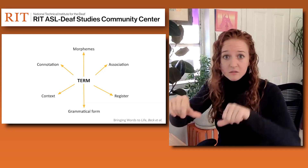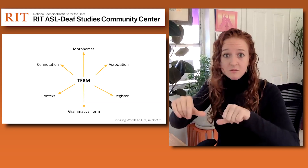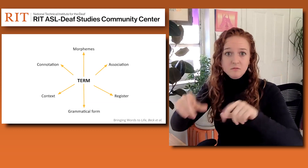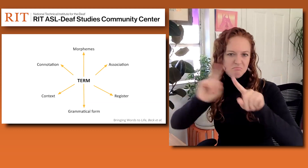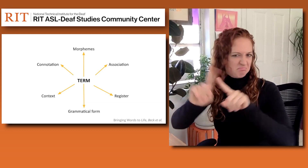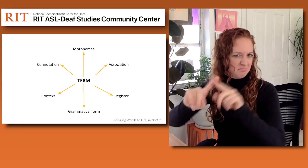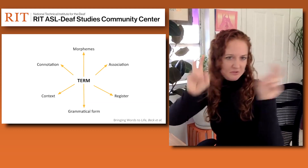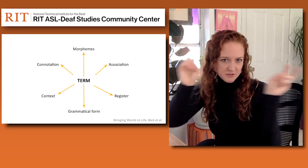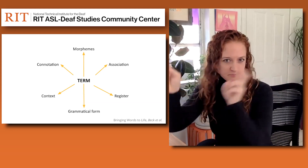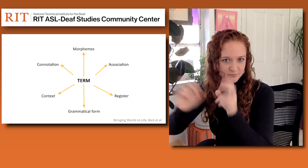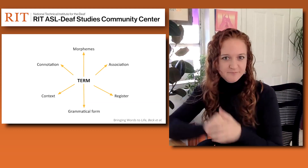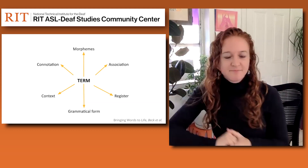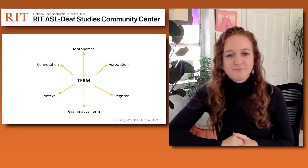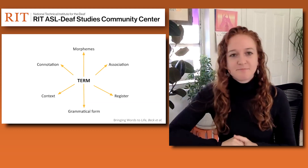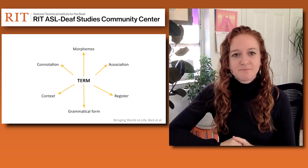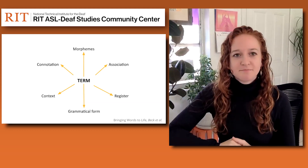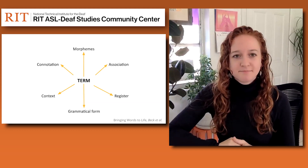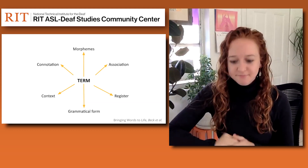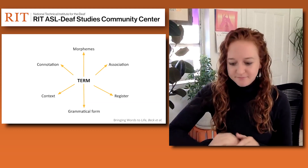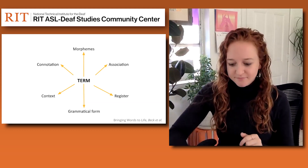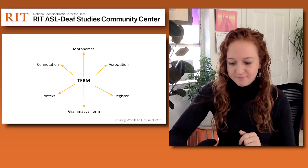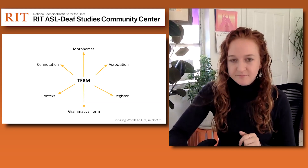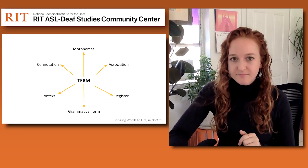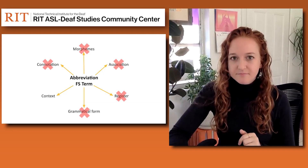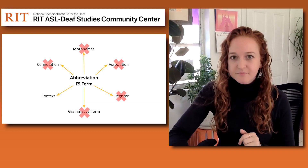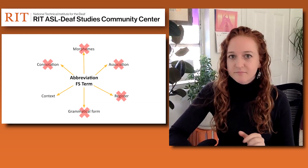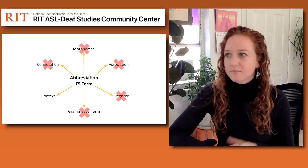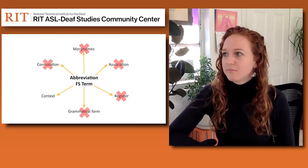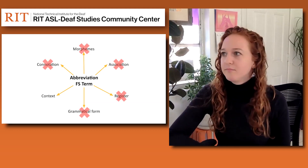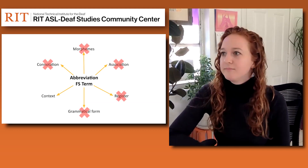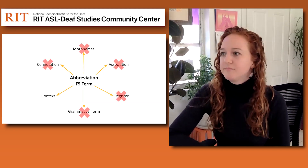Is it in everyday life or science or where?